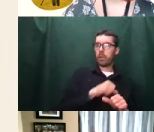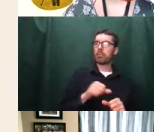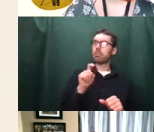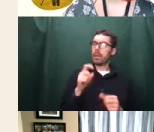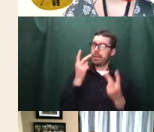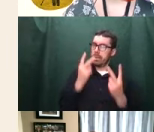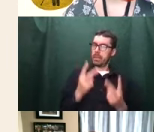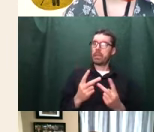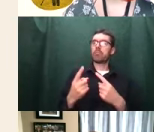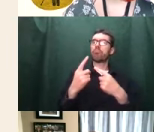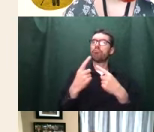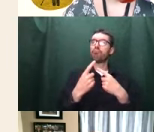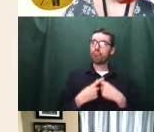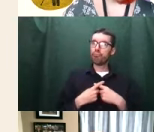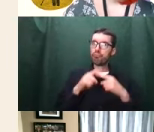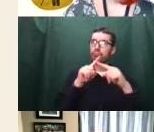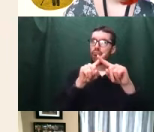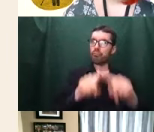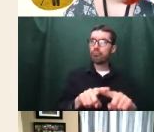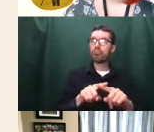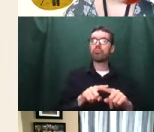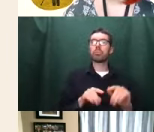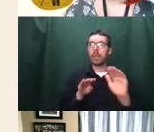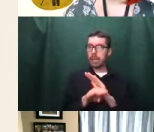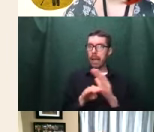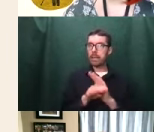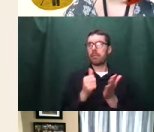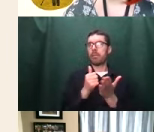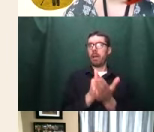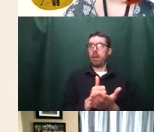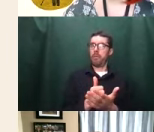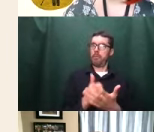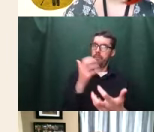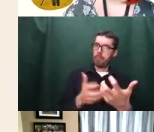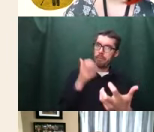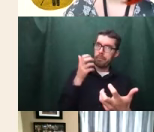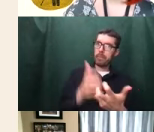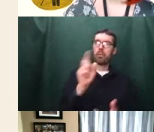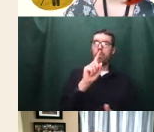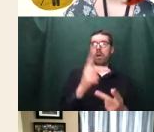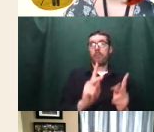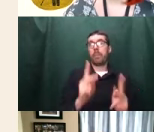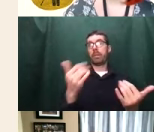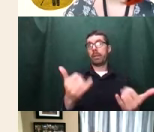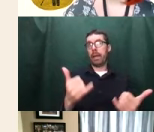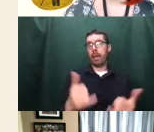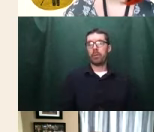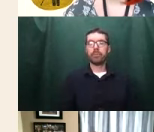accessibility to really meet people where they're at. Um, it is imperative to see disability